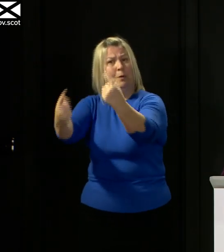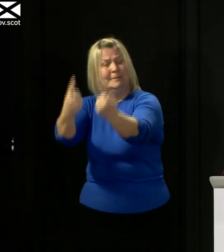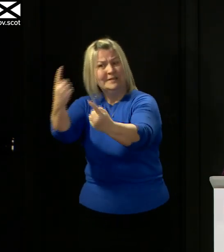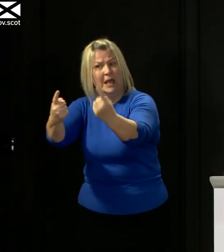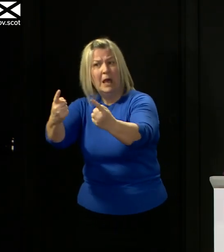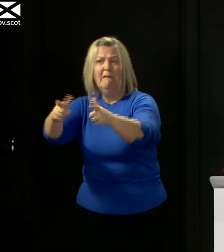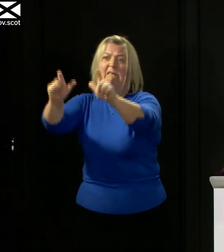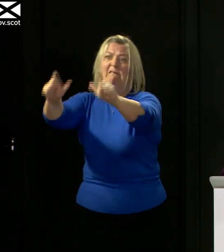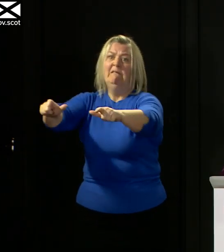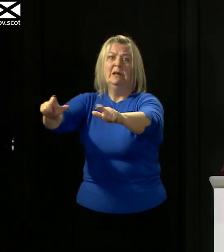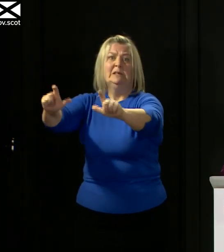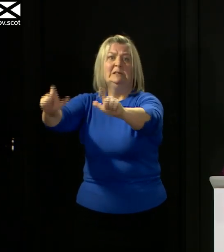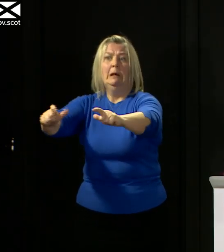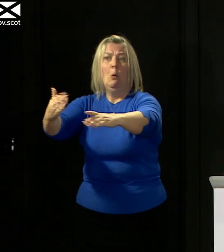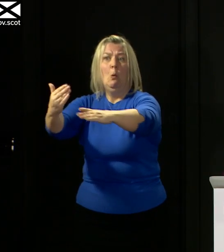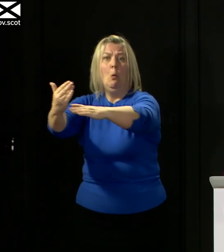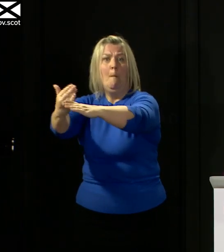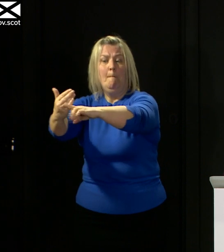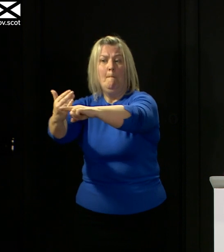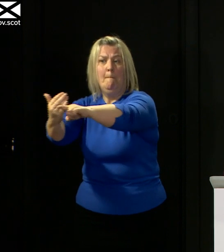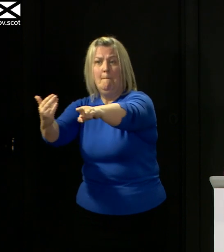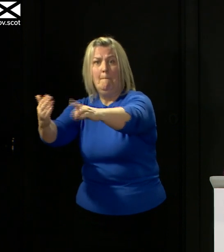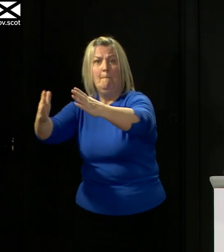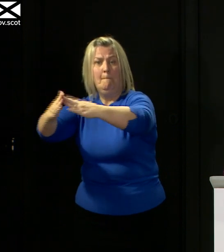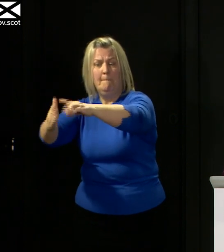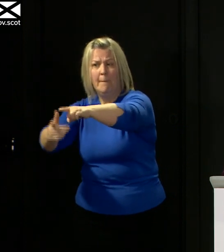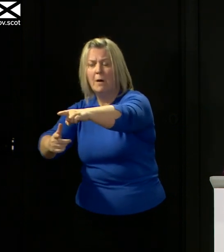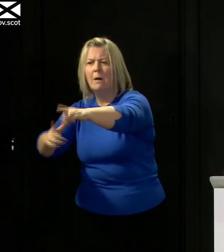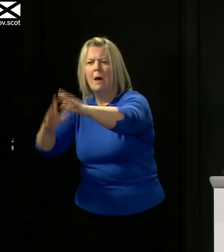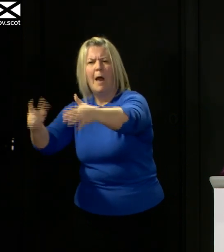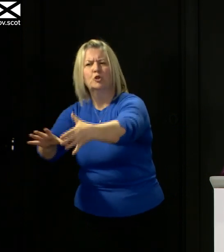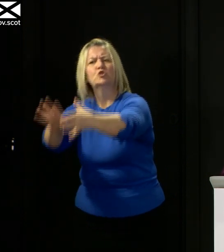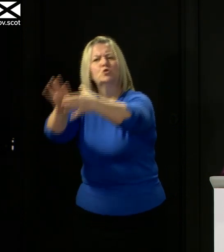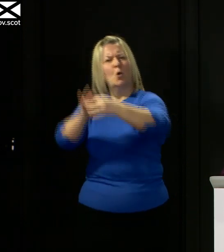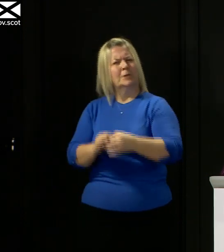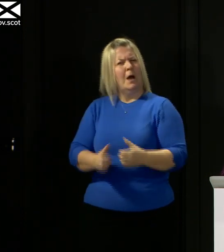question last week of course we set out funding to expand at the provision of